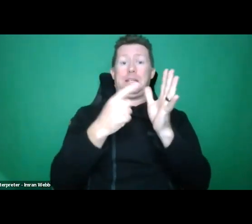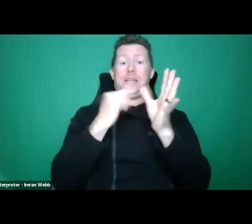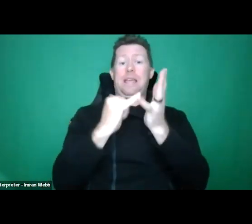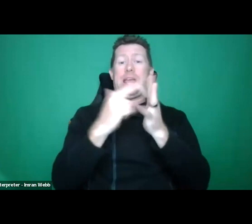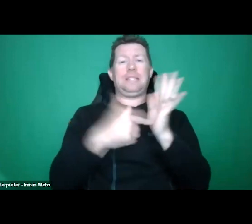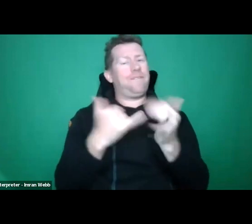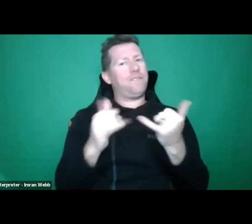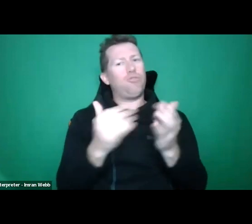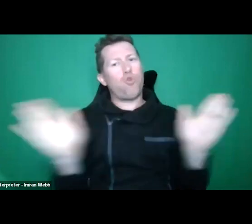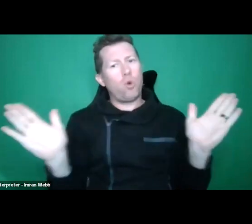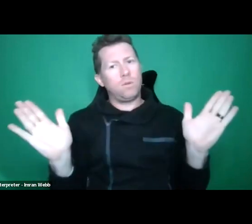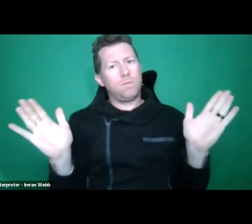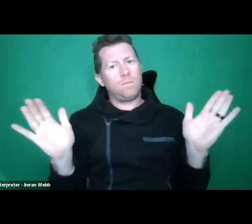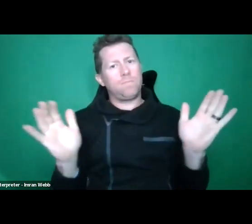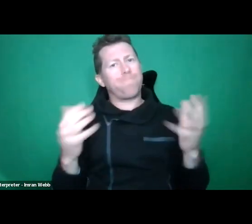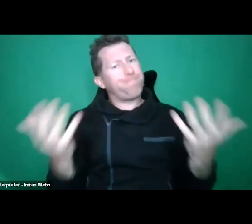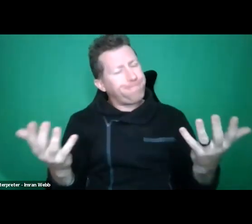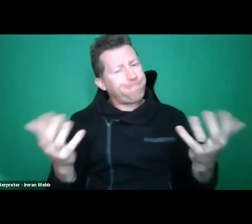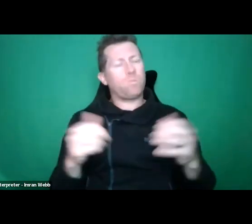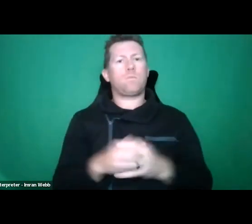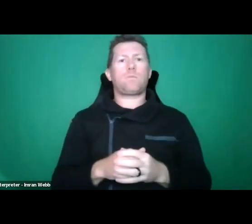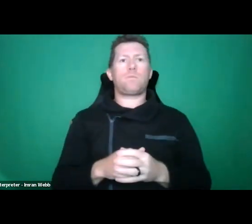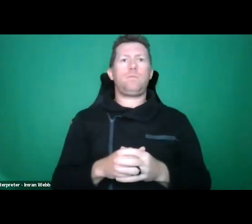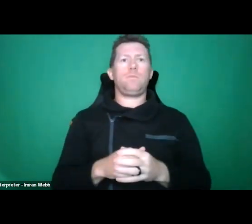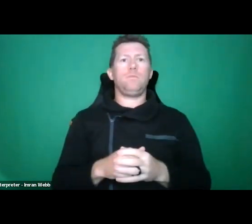It benefits not only people with disability,